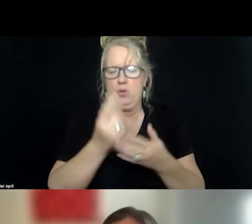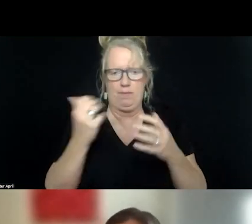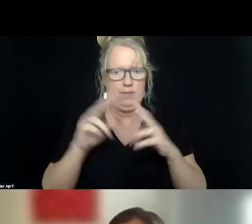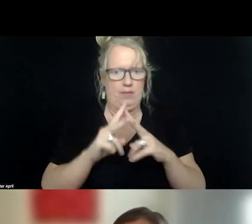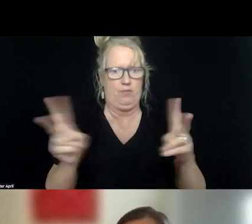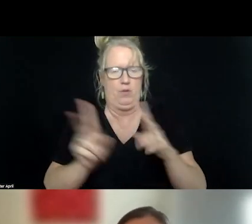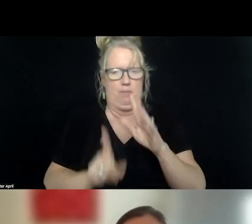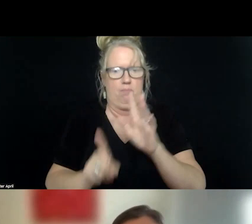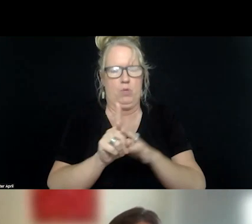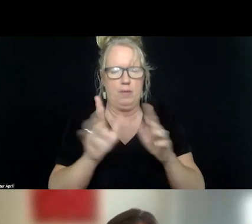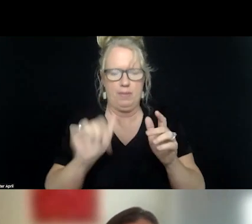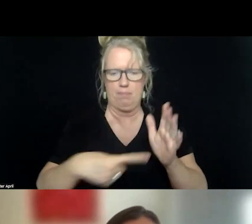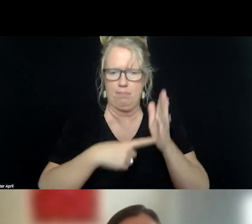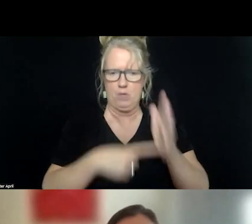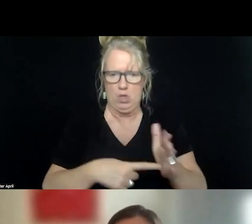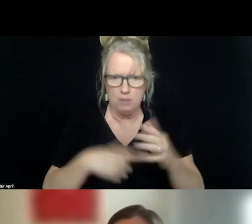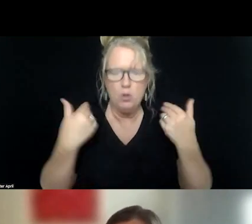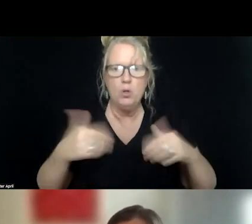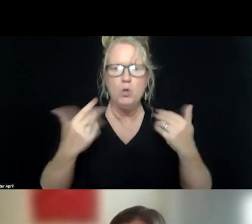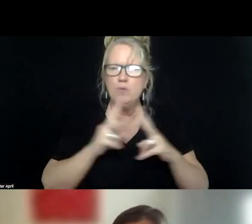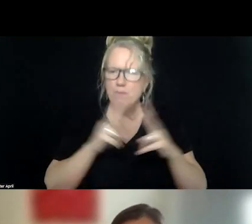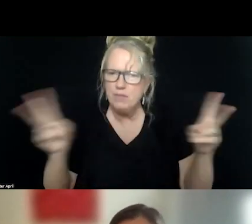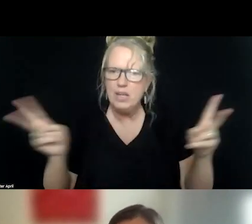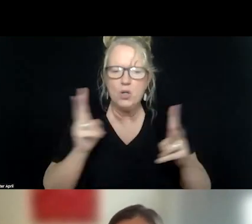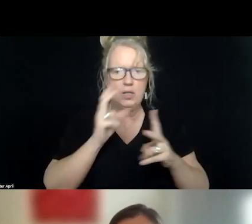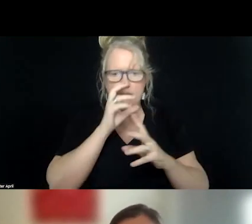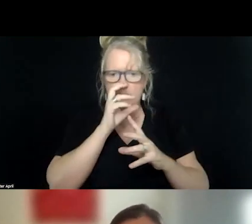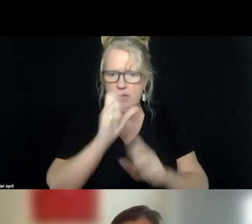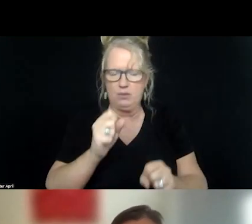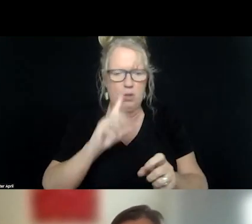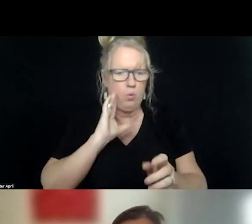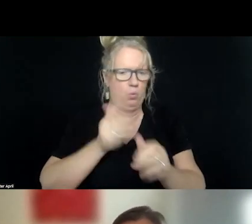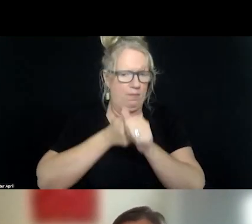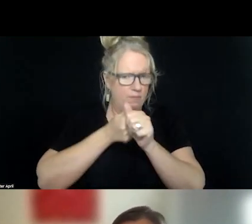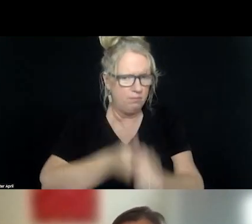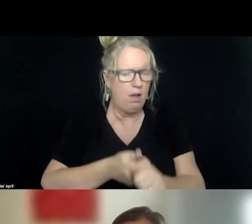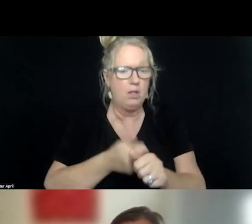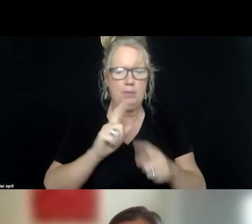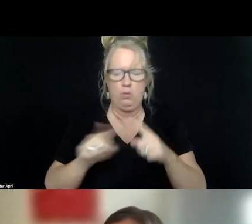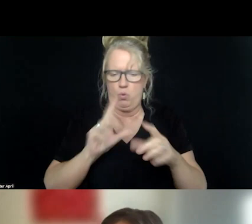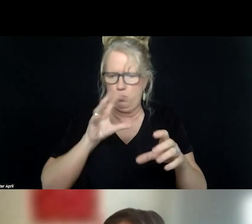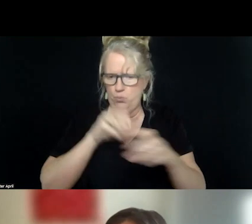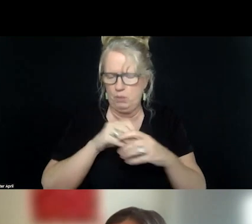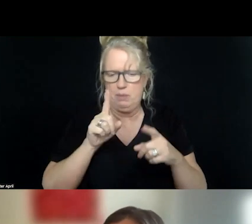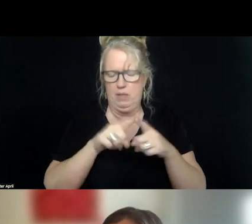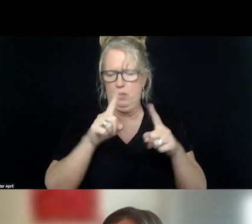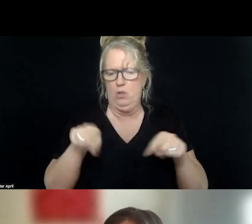THAT WILL BE FASCINATING. I WILL FOLLOW PARTICIPANTS IN THOSE INTERVIEWS AND PARTICIPANTS